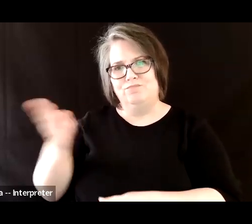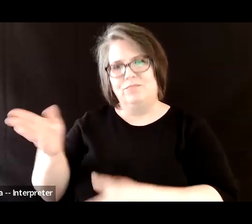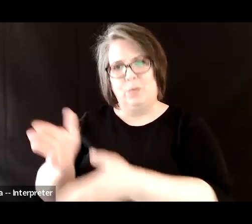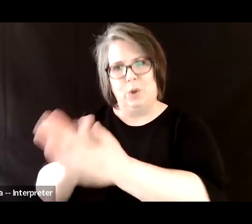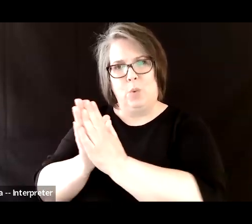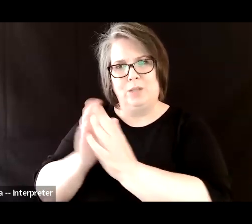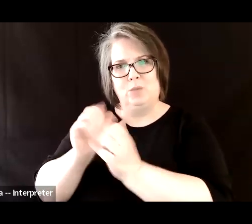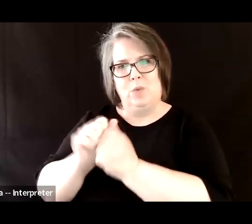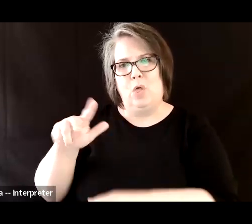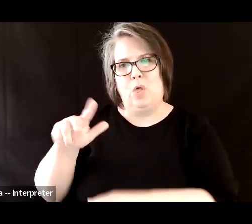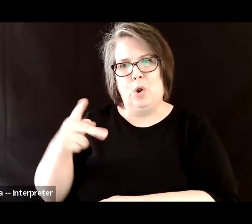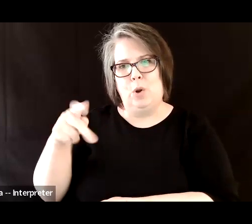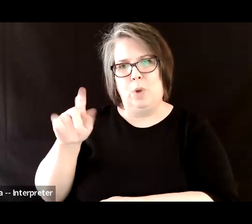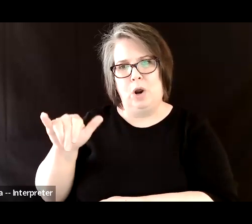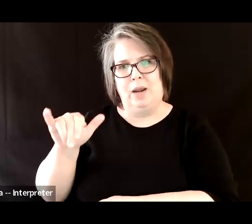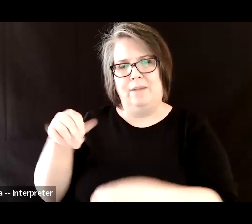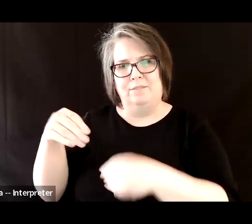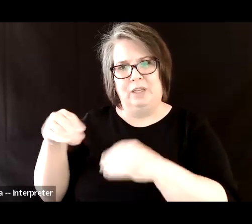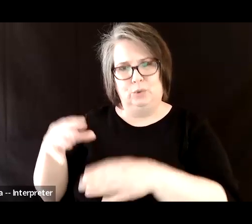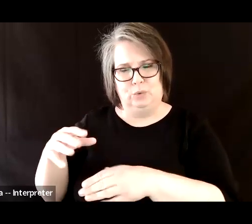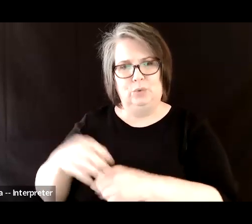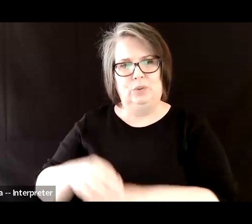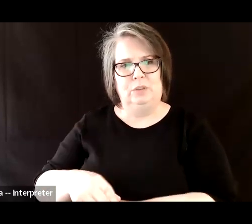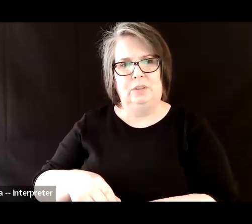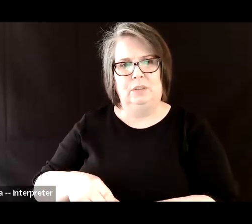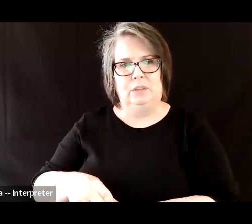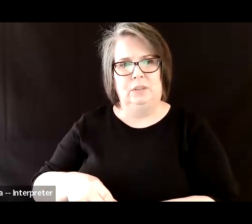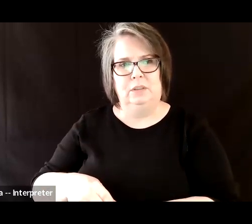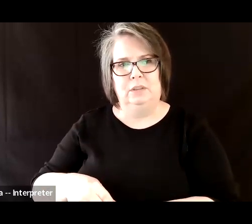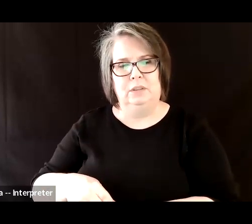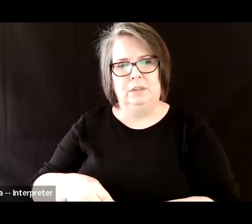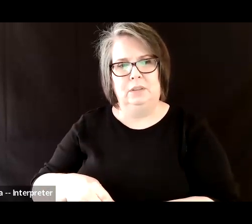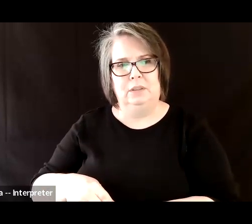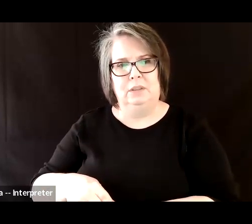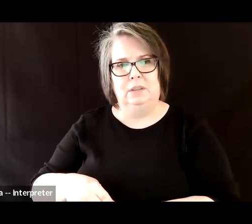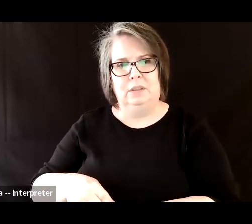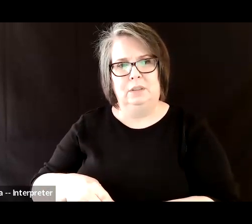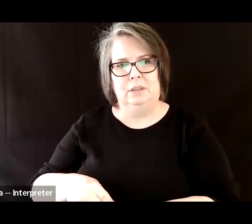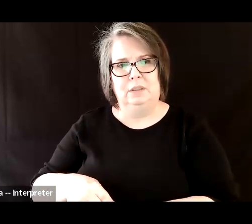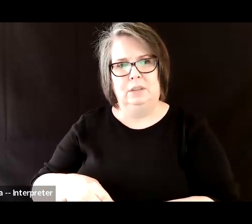vendor. Automatic sync technologies,